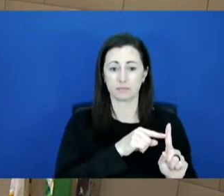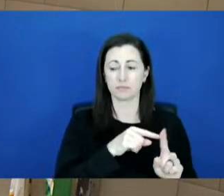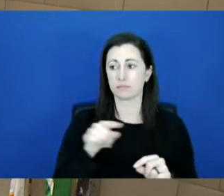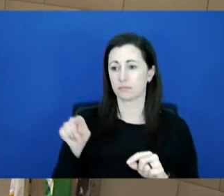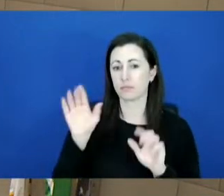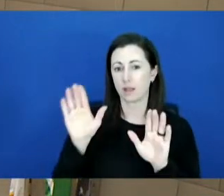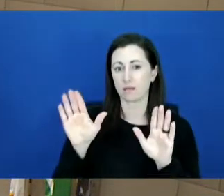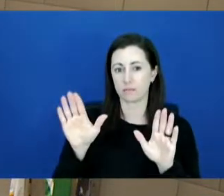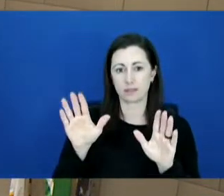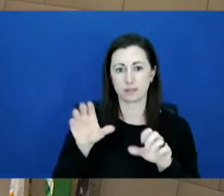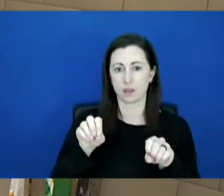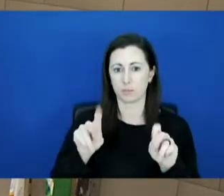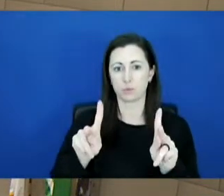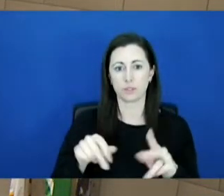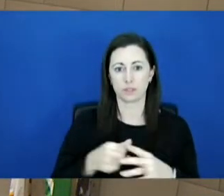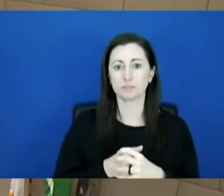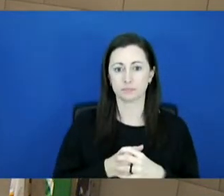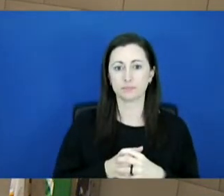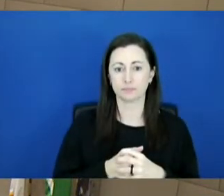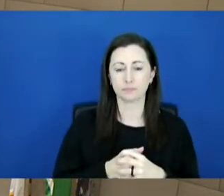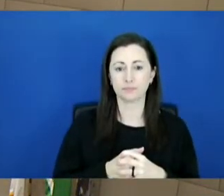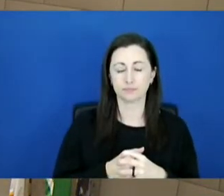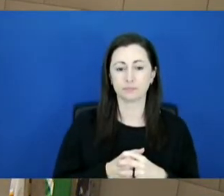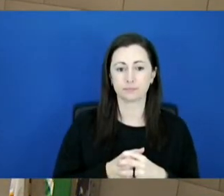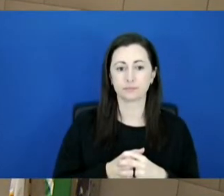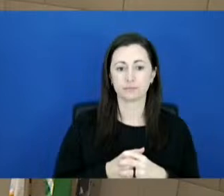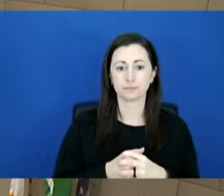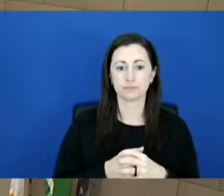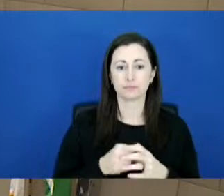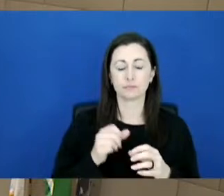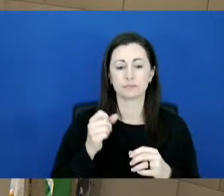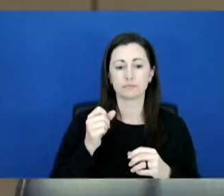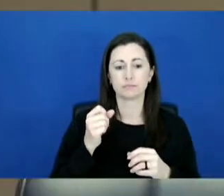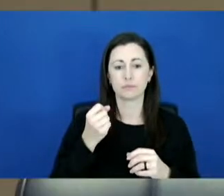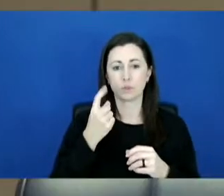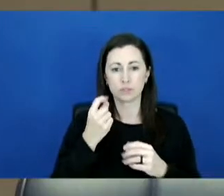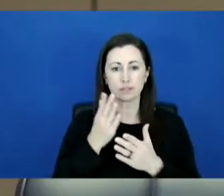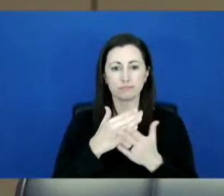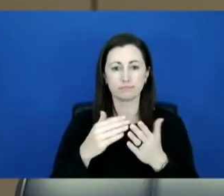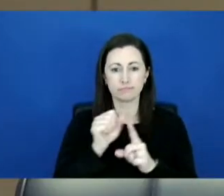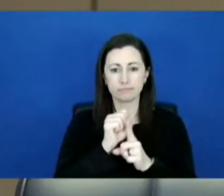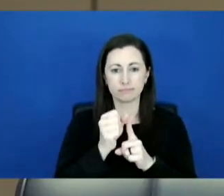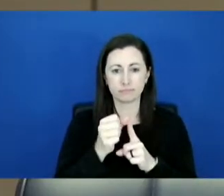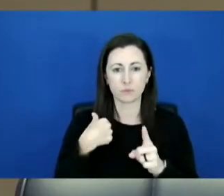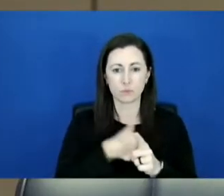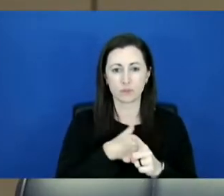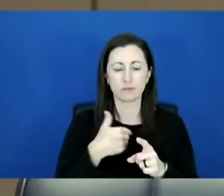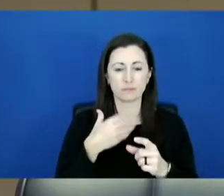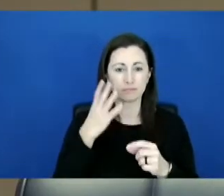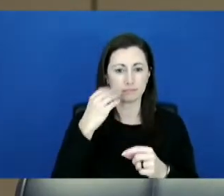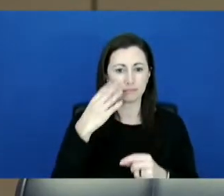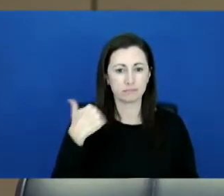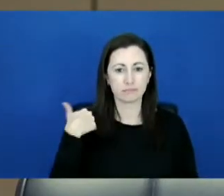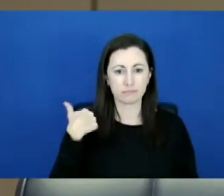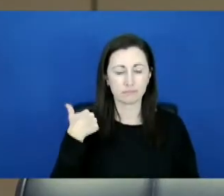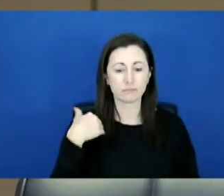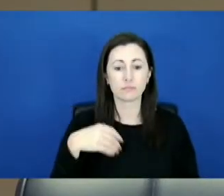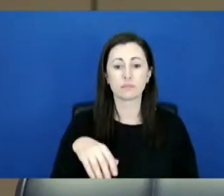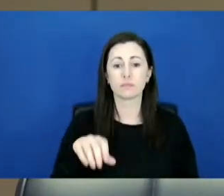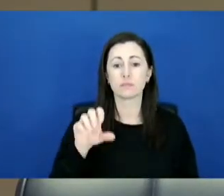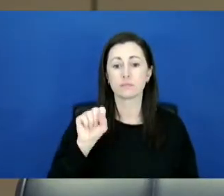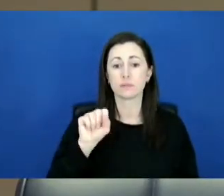I